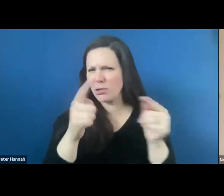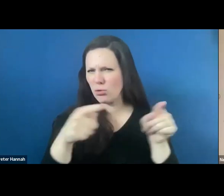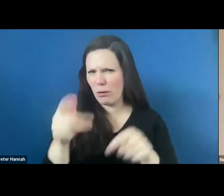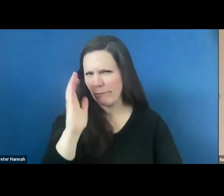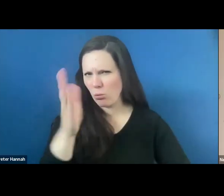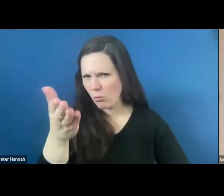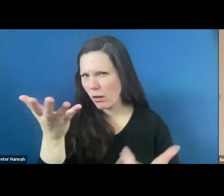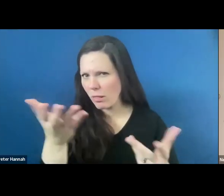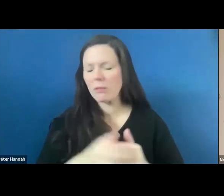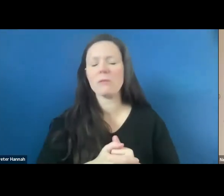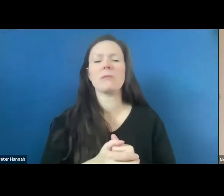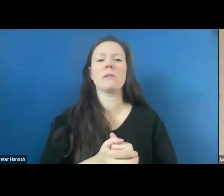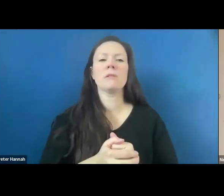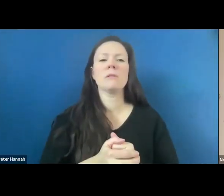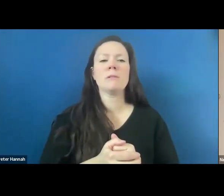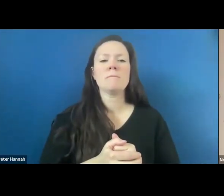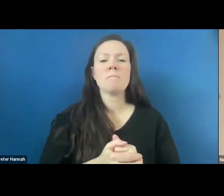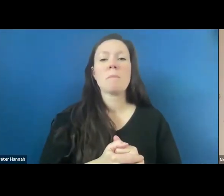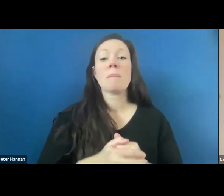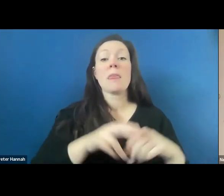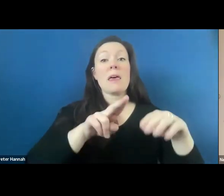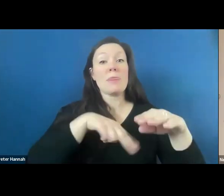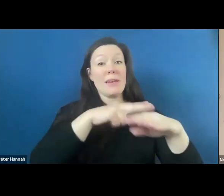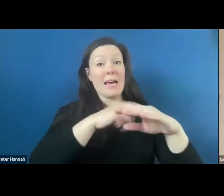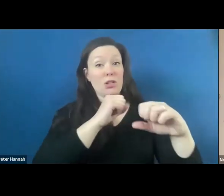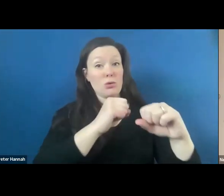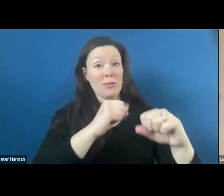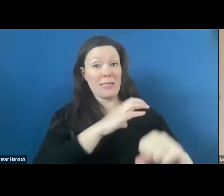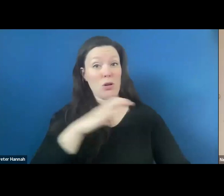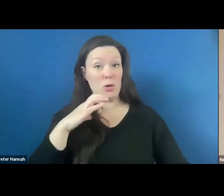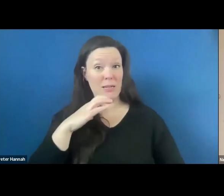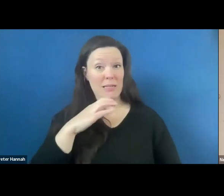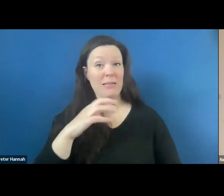They -- like the National Security Council, suggest three things.